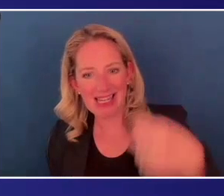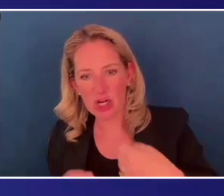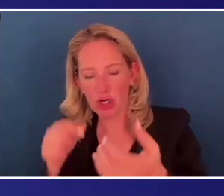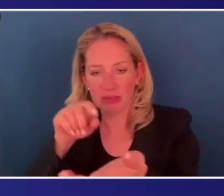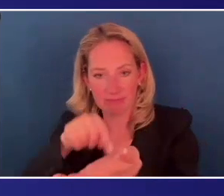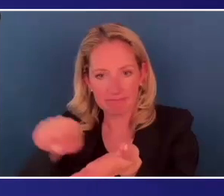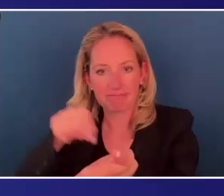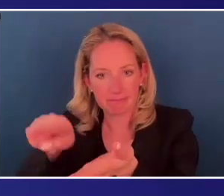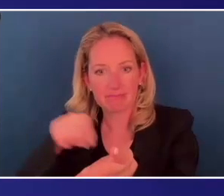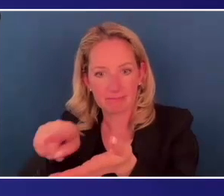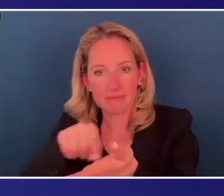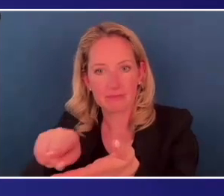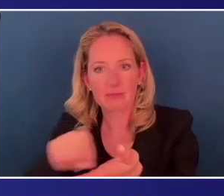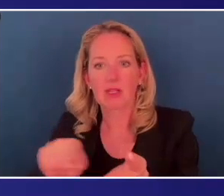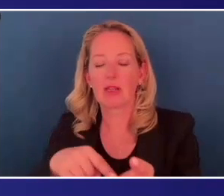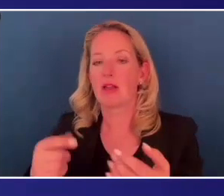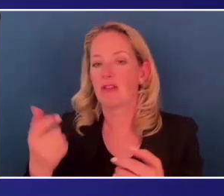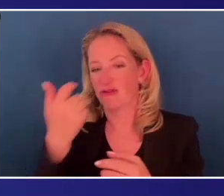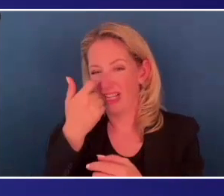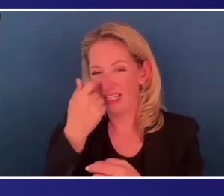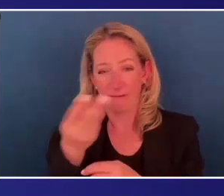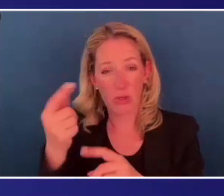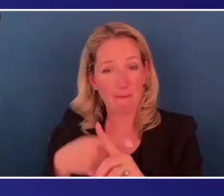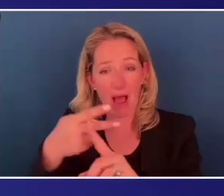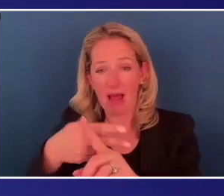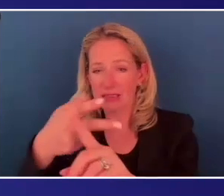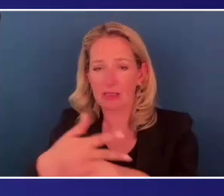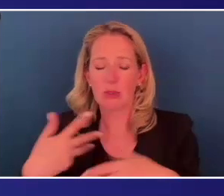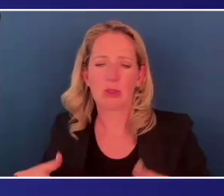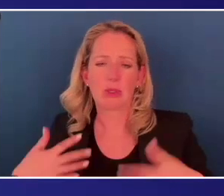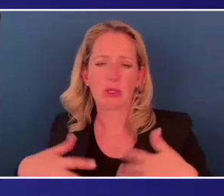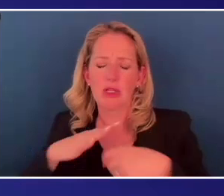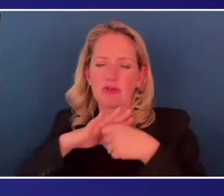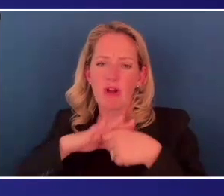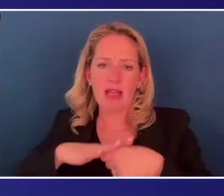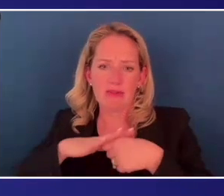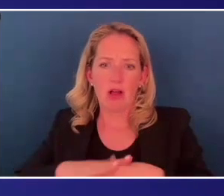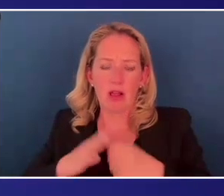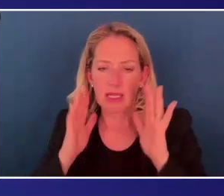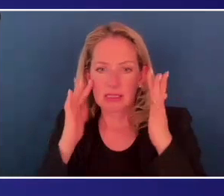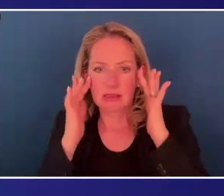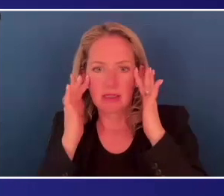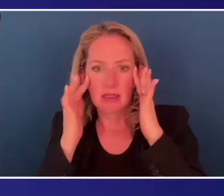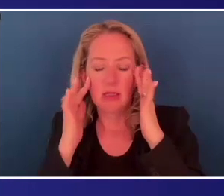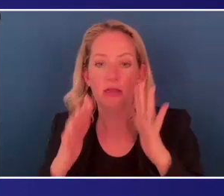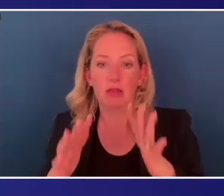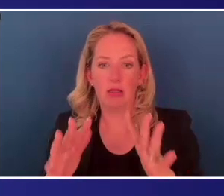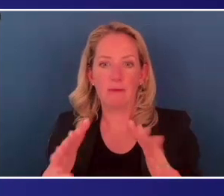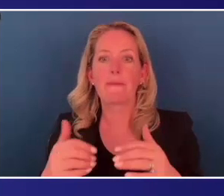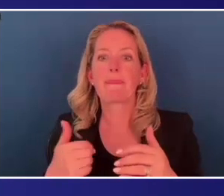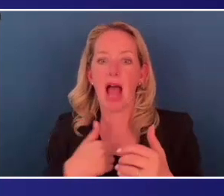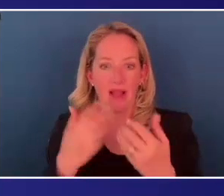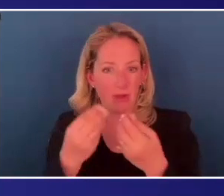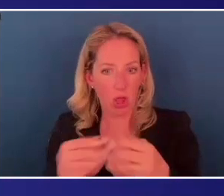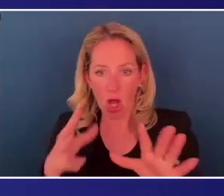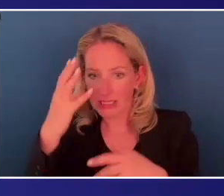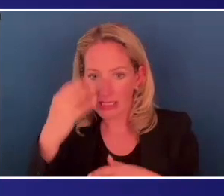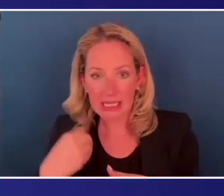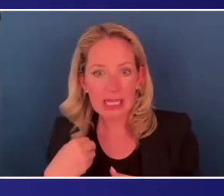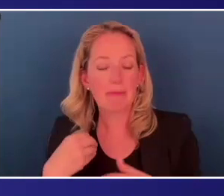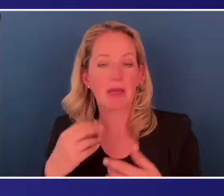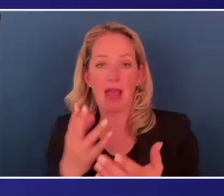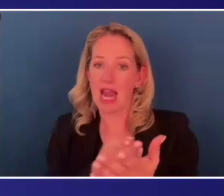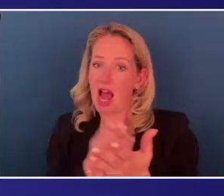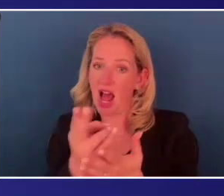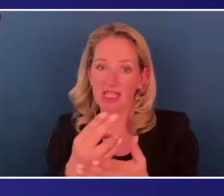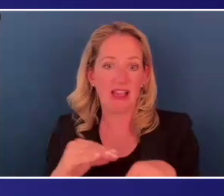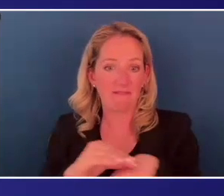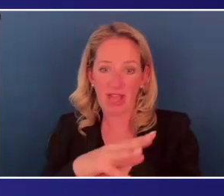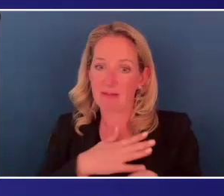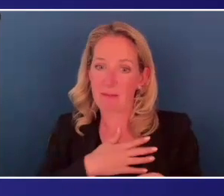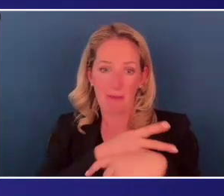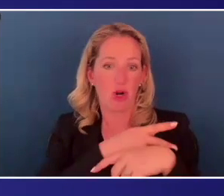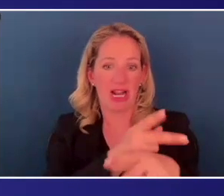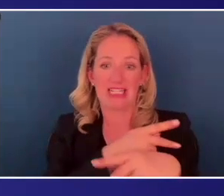The past few months have been extremely stressful and anxiety-producing to the point that I've lost sleep and honestly it's affected my productivity.